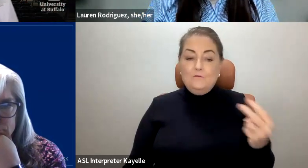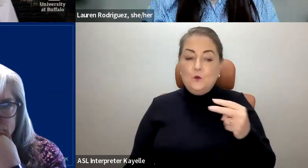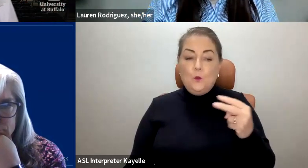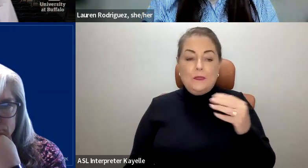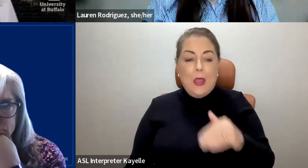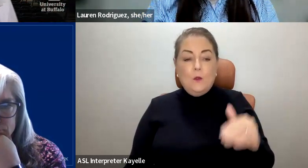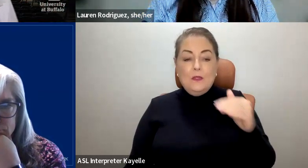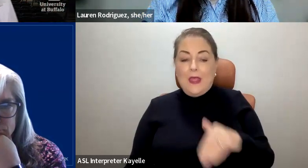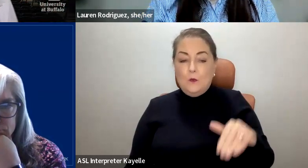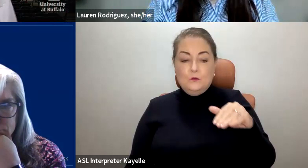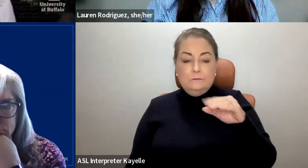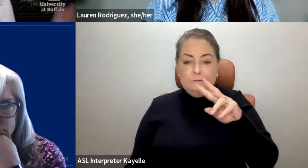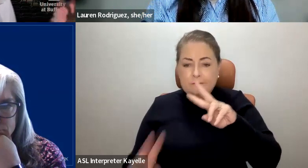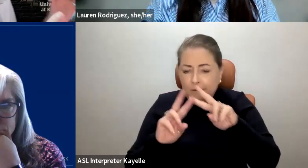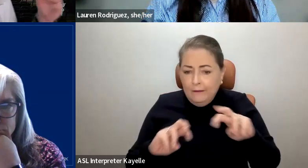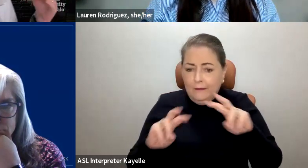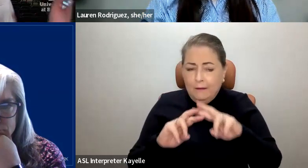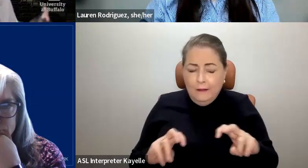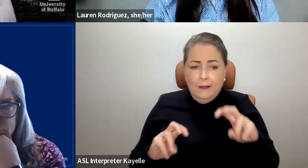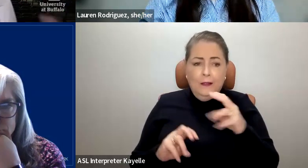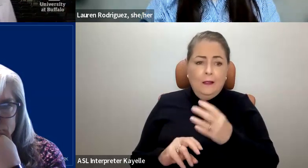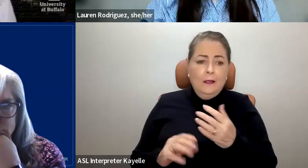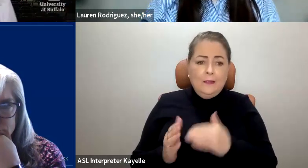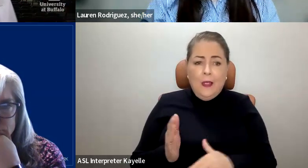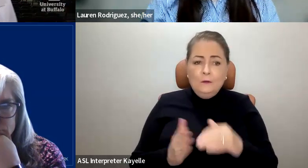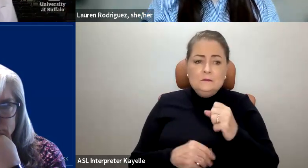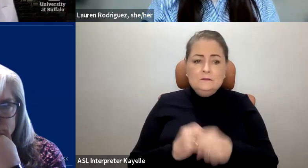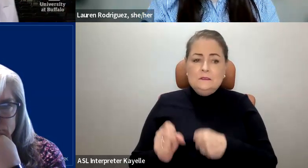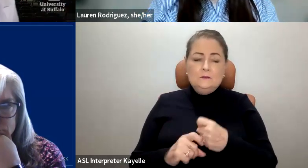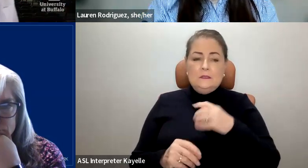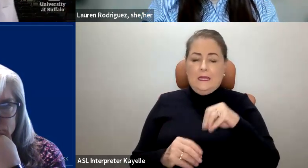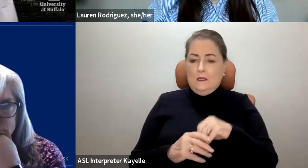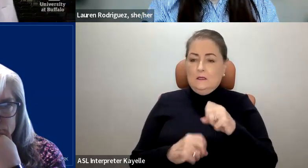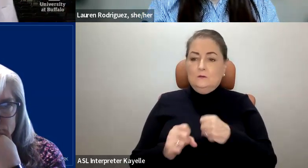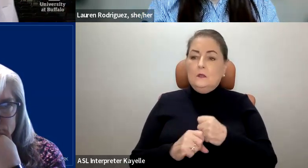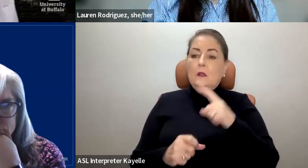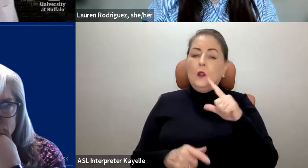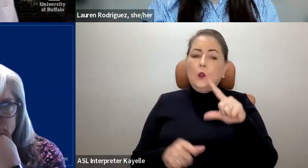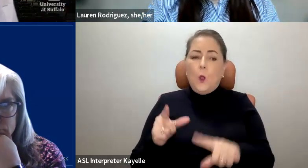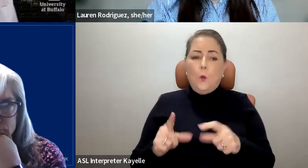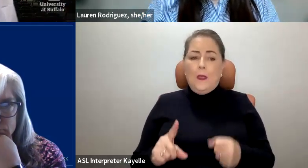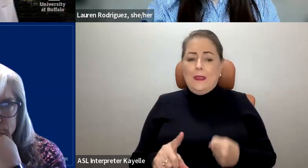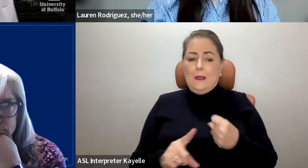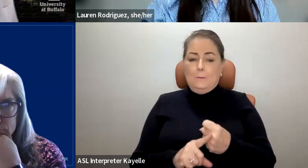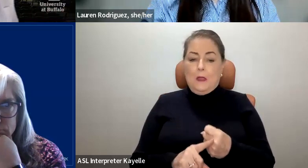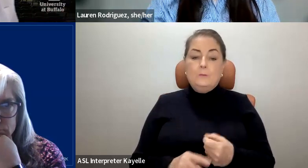tools in any given year. So what what they do is determine impact and things that are low impact, either because it's really a